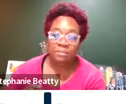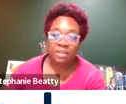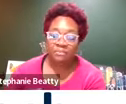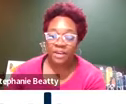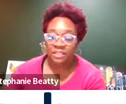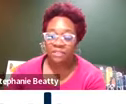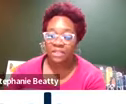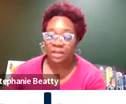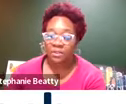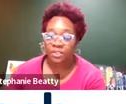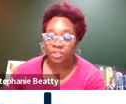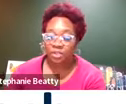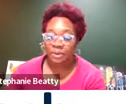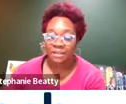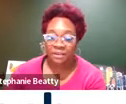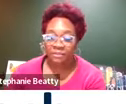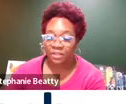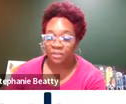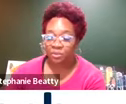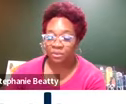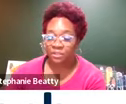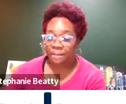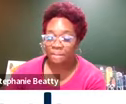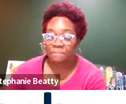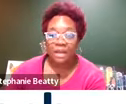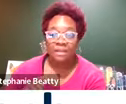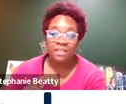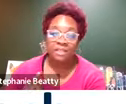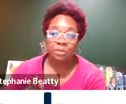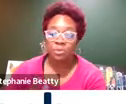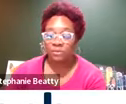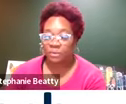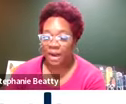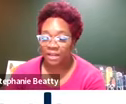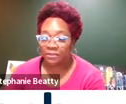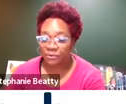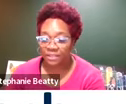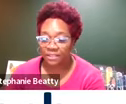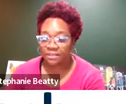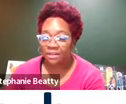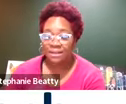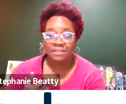can be effectively understood by Deaf individuals. And this is due to a variety of reasons